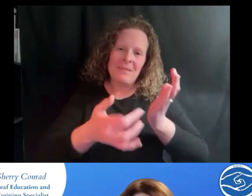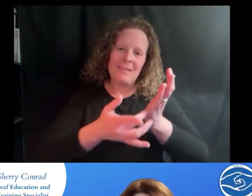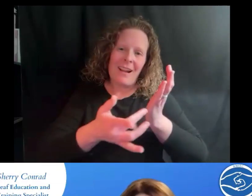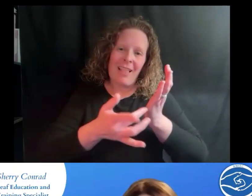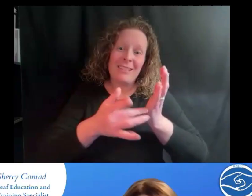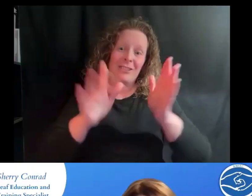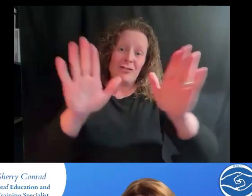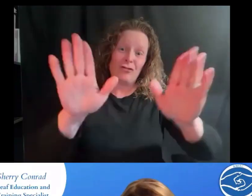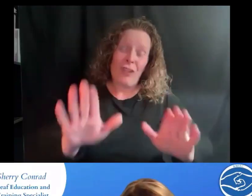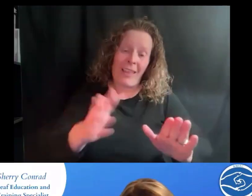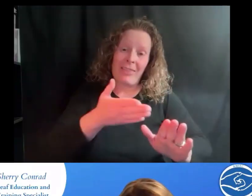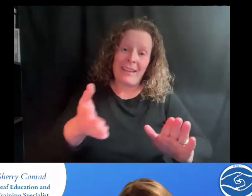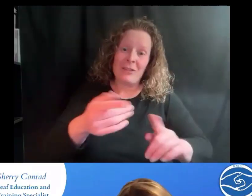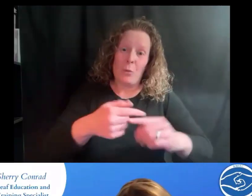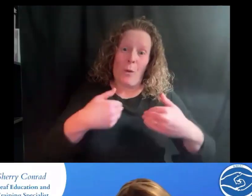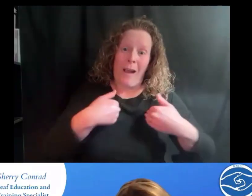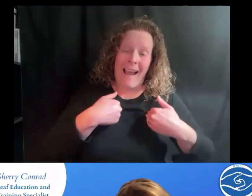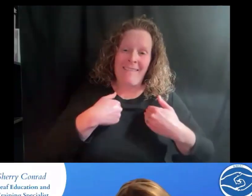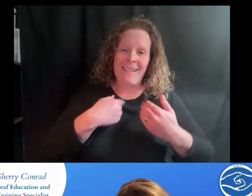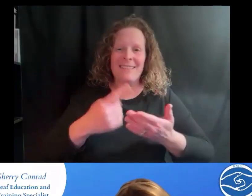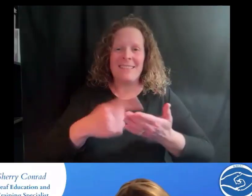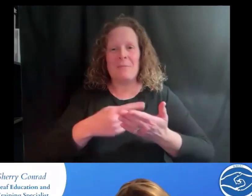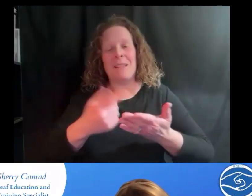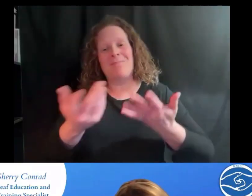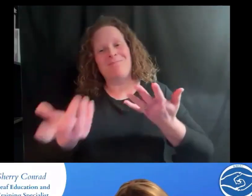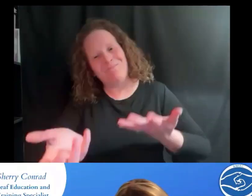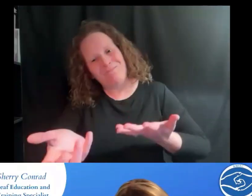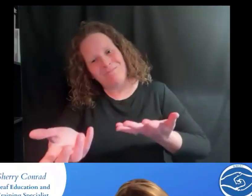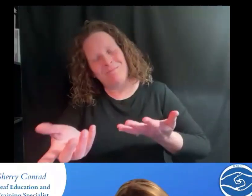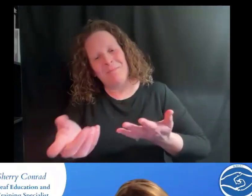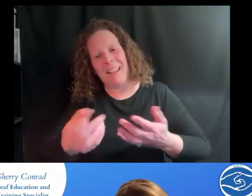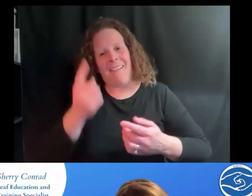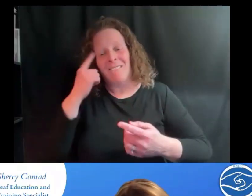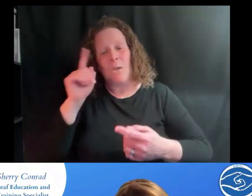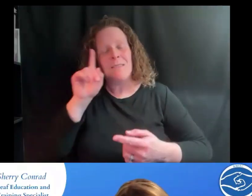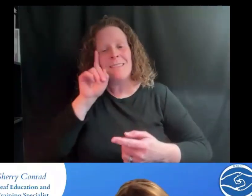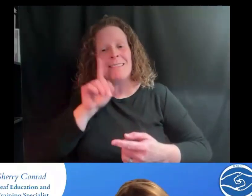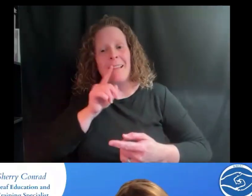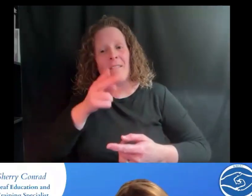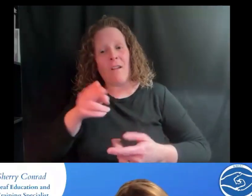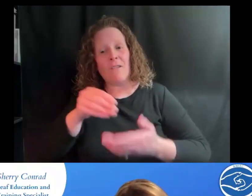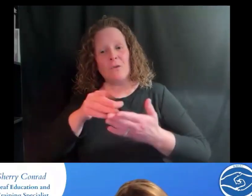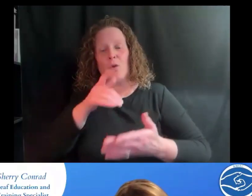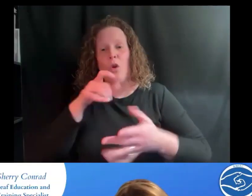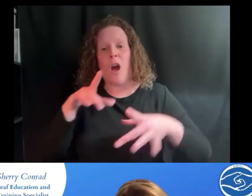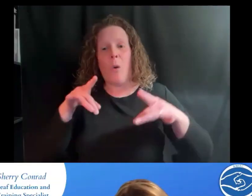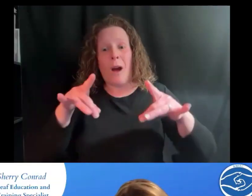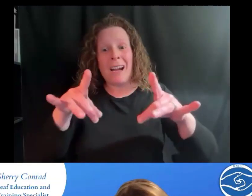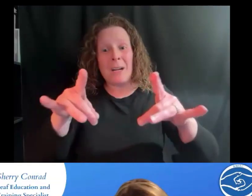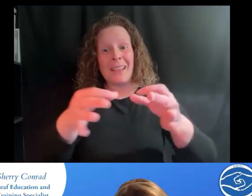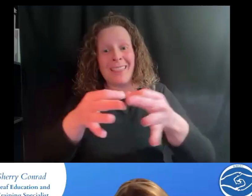Okay so sometimes technology is like super great and sometimes technology is not so super great.